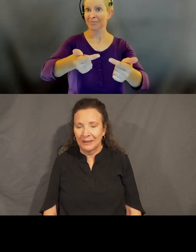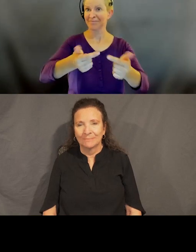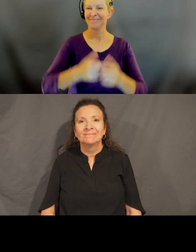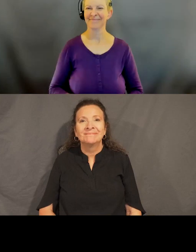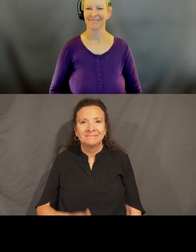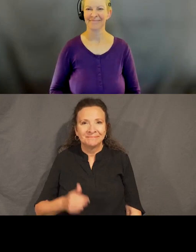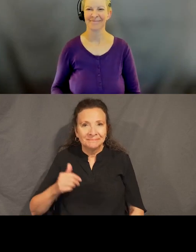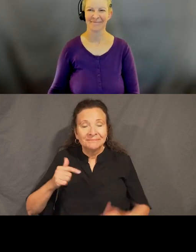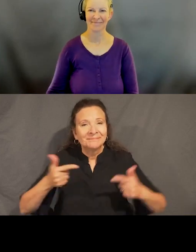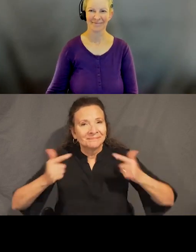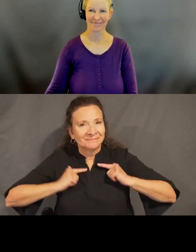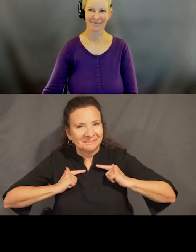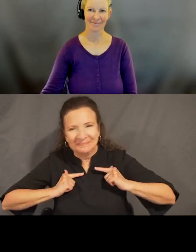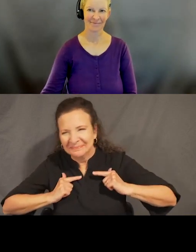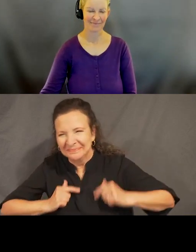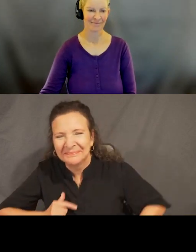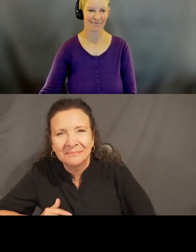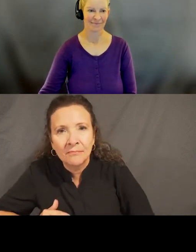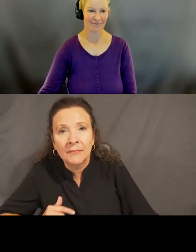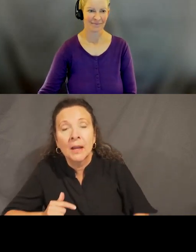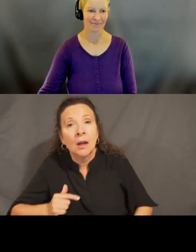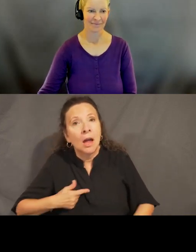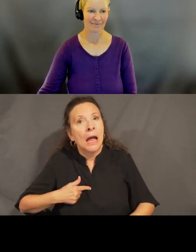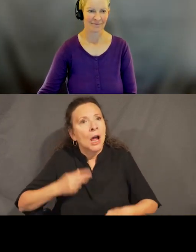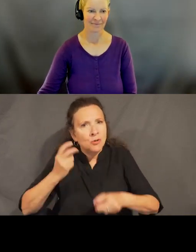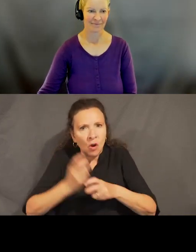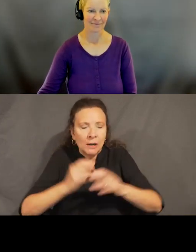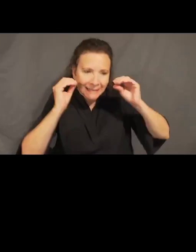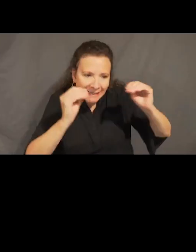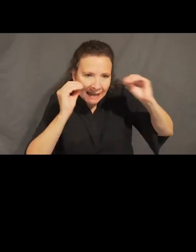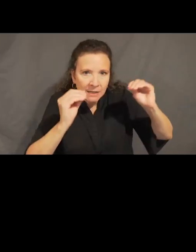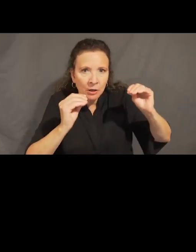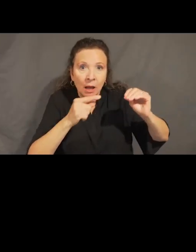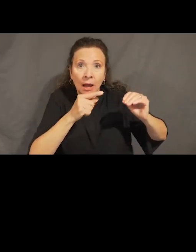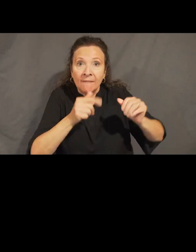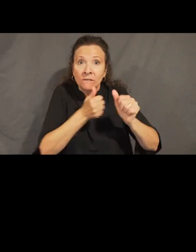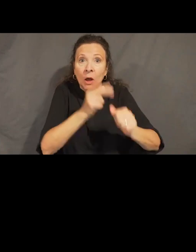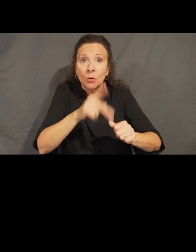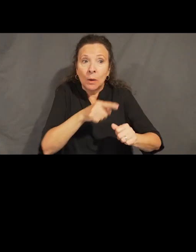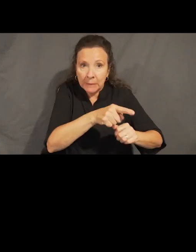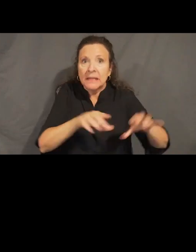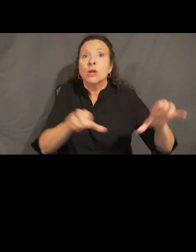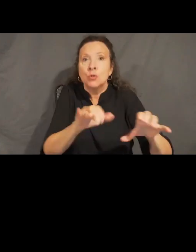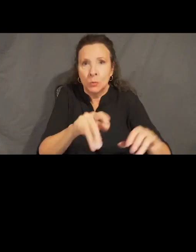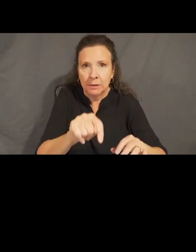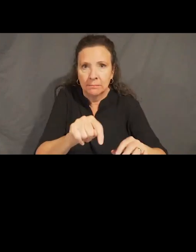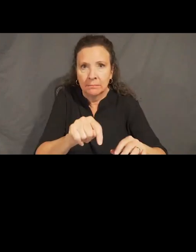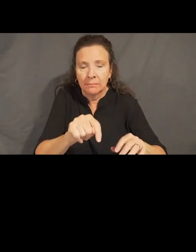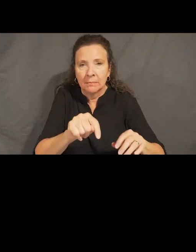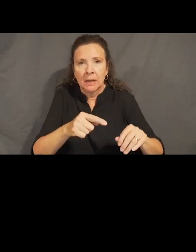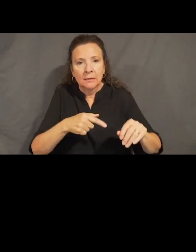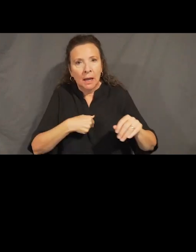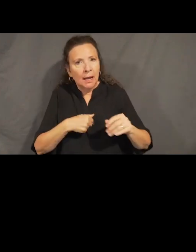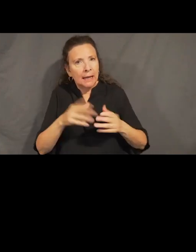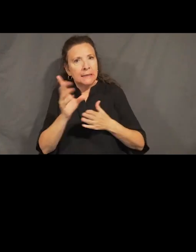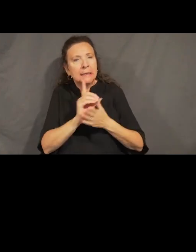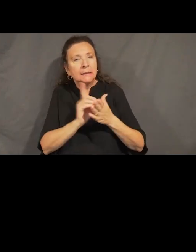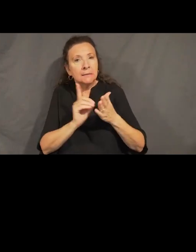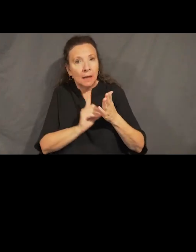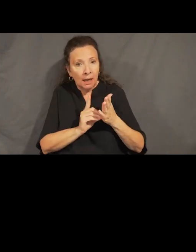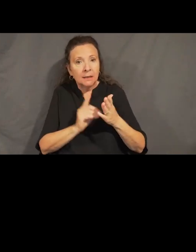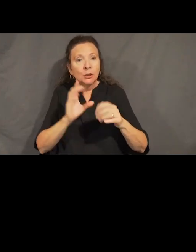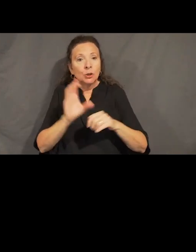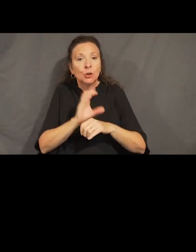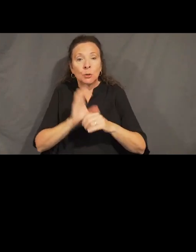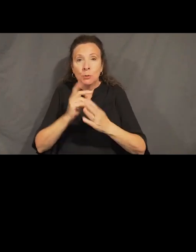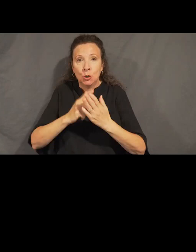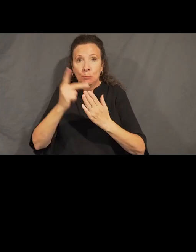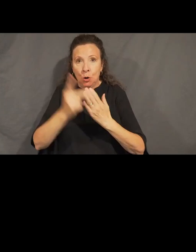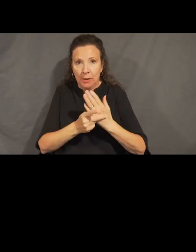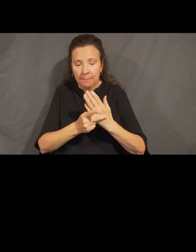it. When I am able to design a computer program, a decision model, and feed it the right data, I